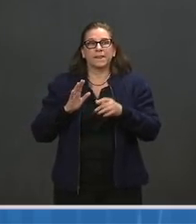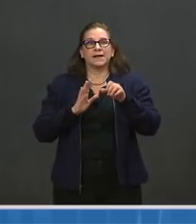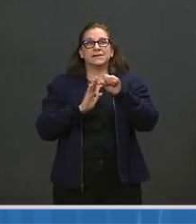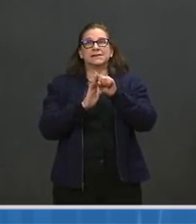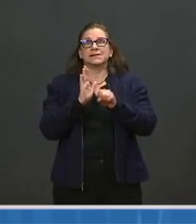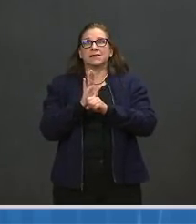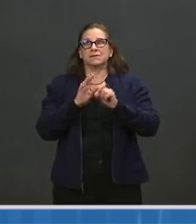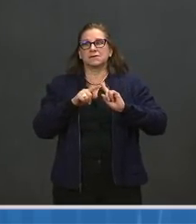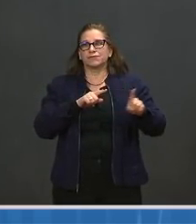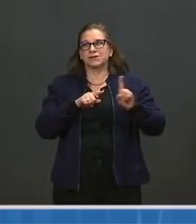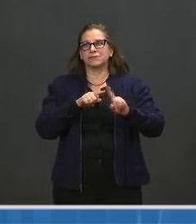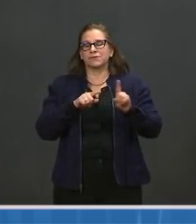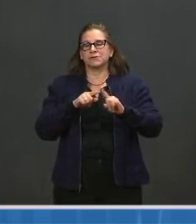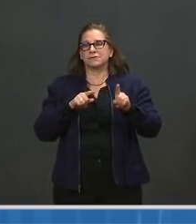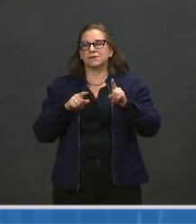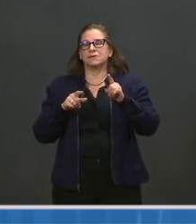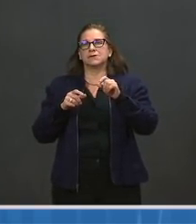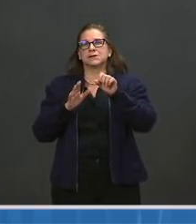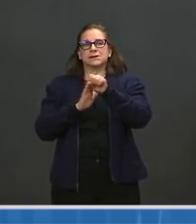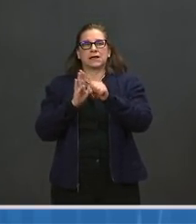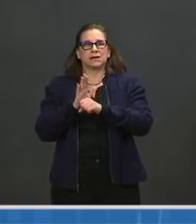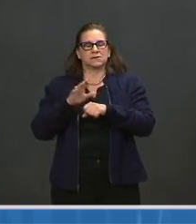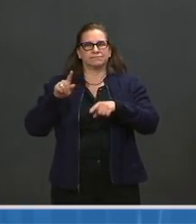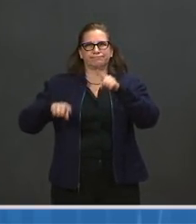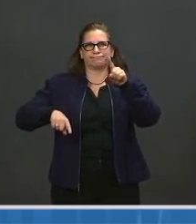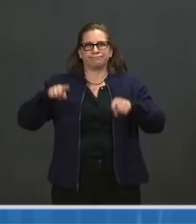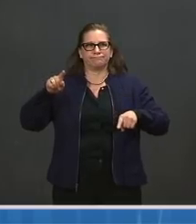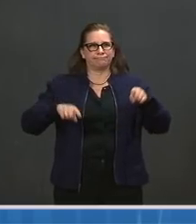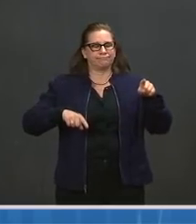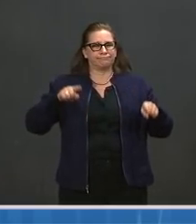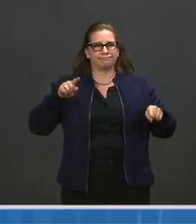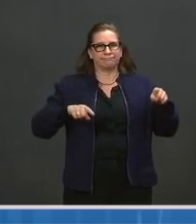are beginning to again see a significant rise in cases.